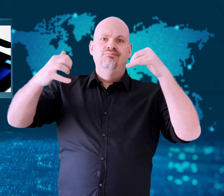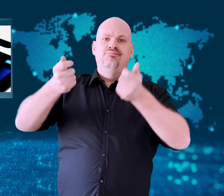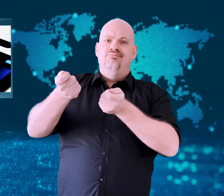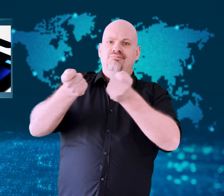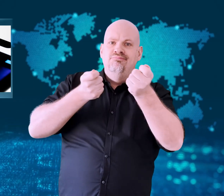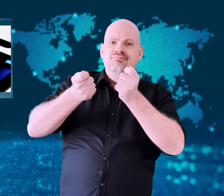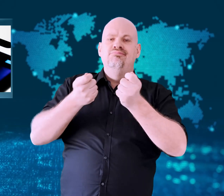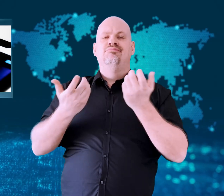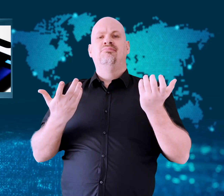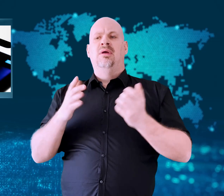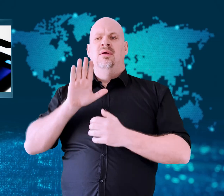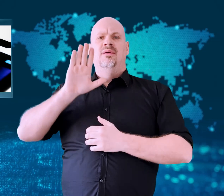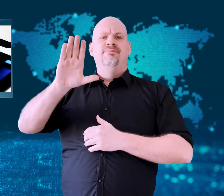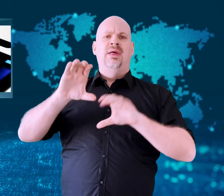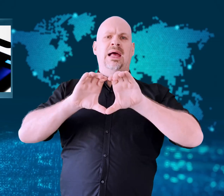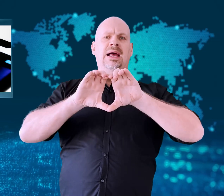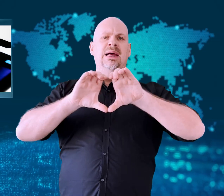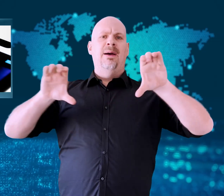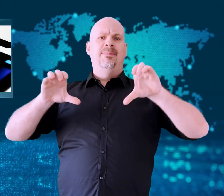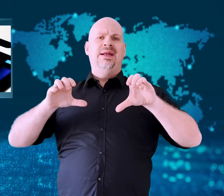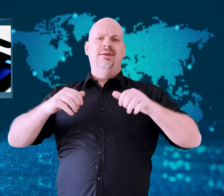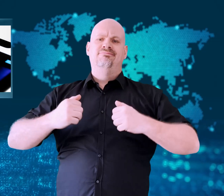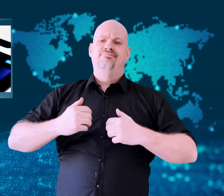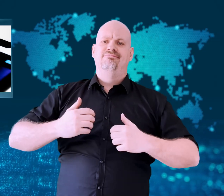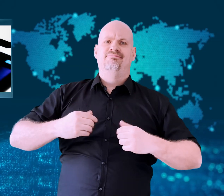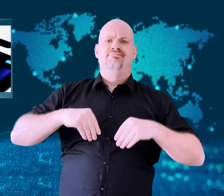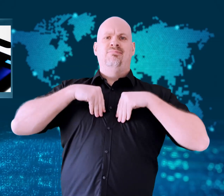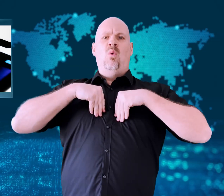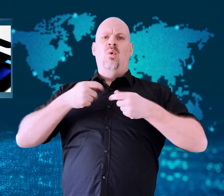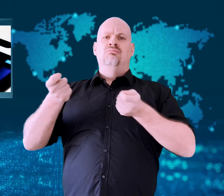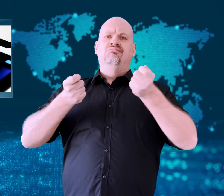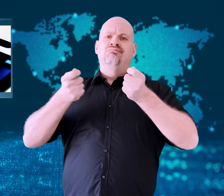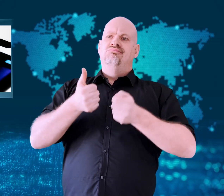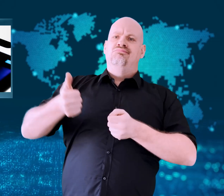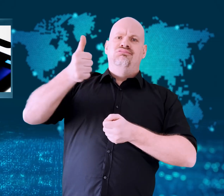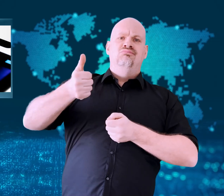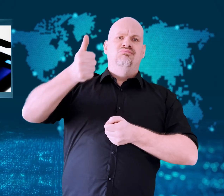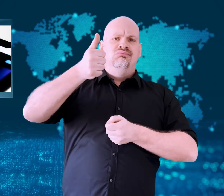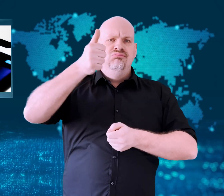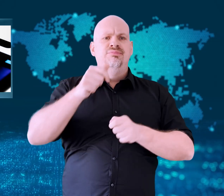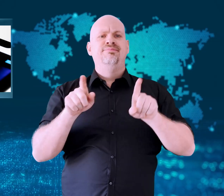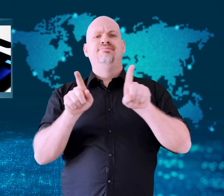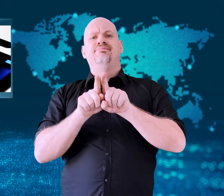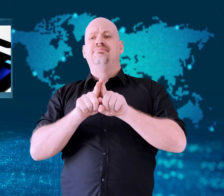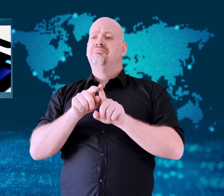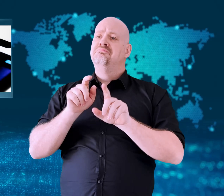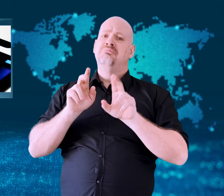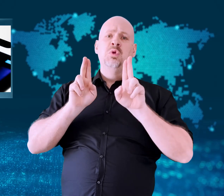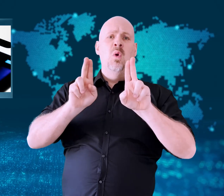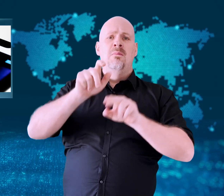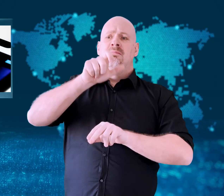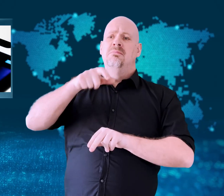spyware on the mobile phones of government officials.